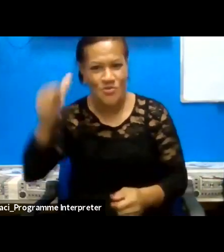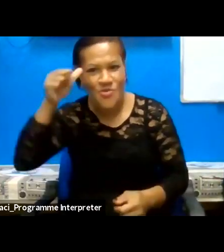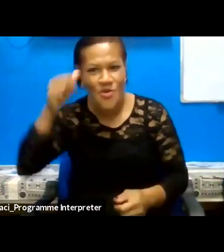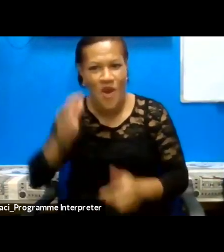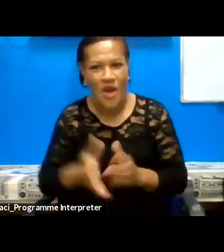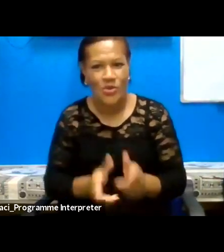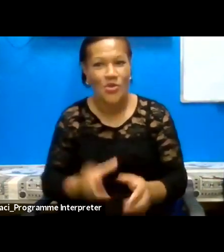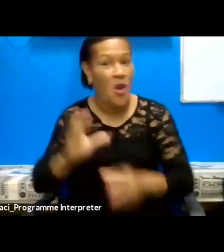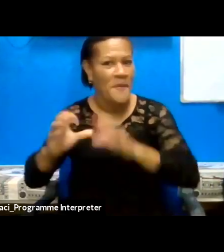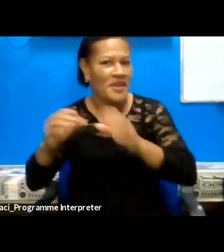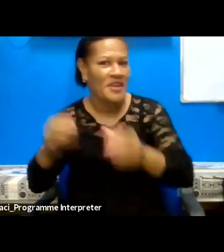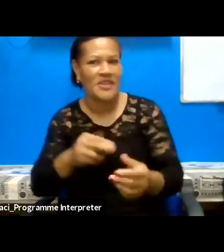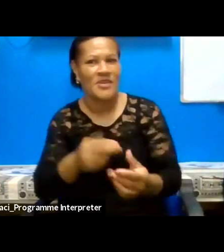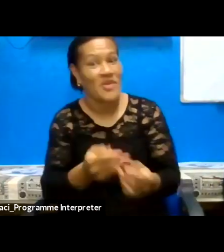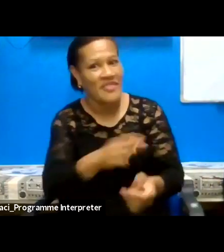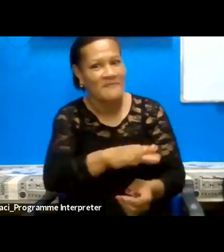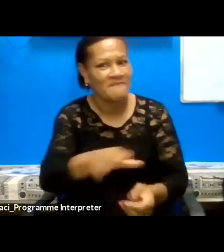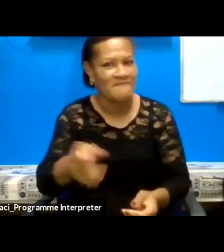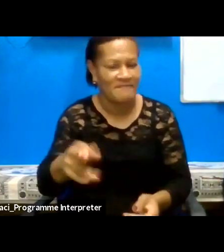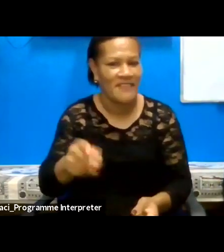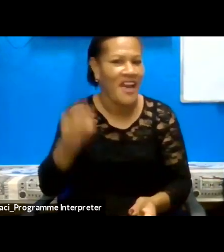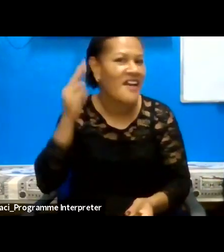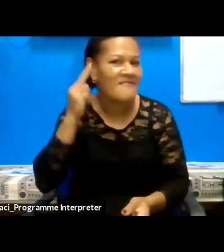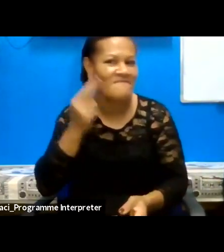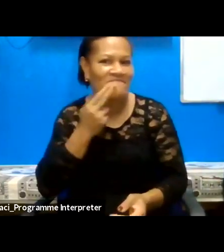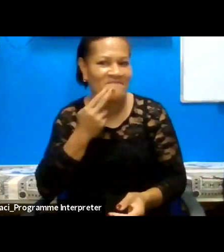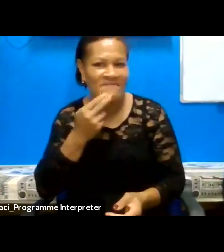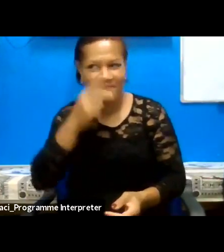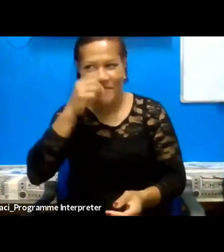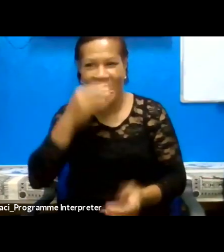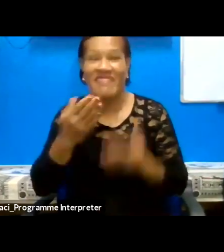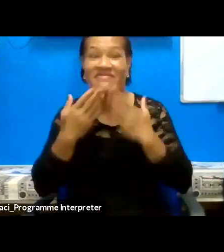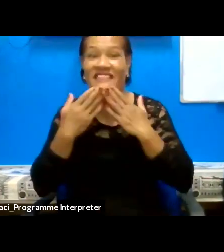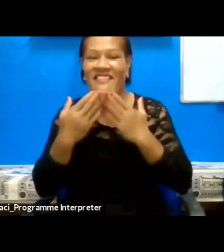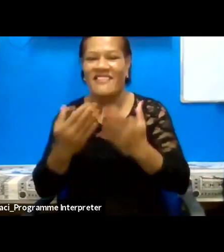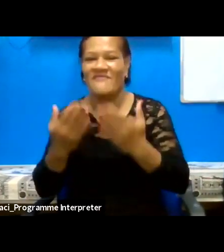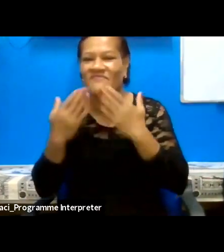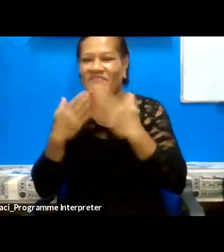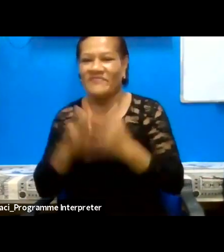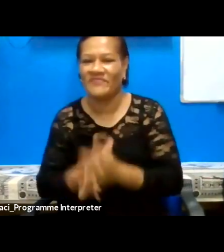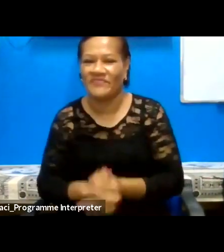staff and all those who are uh